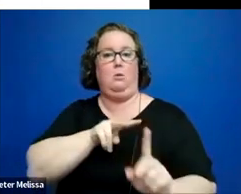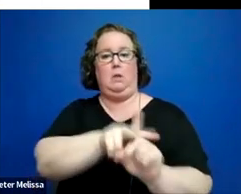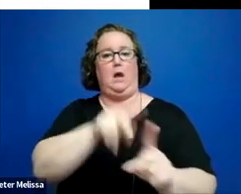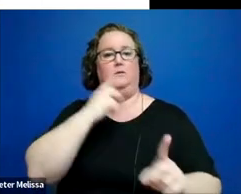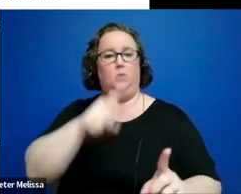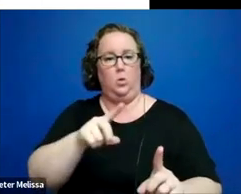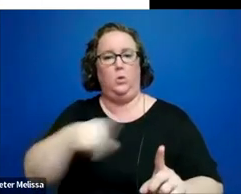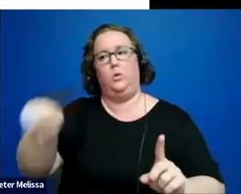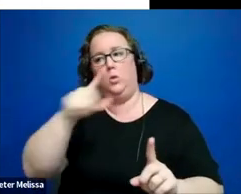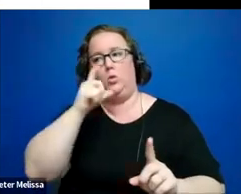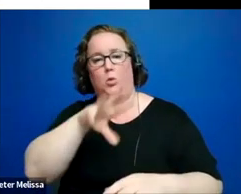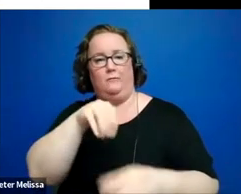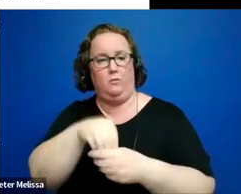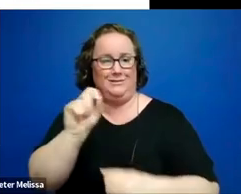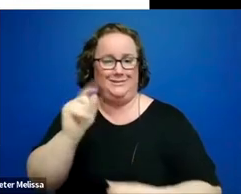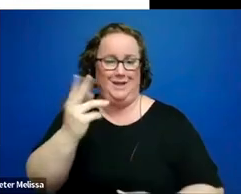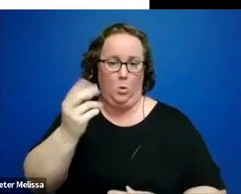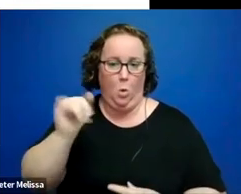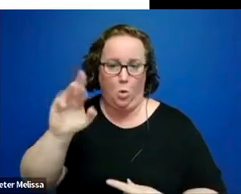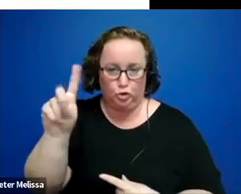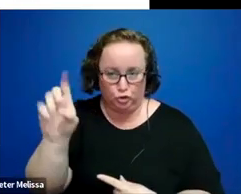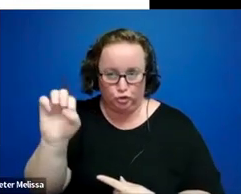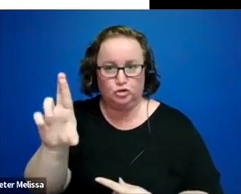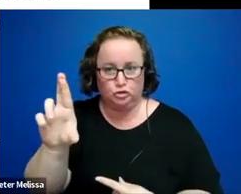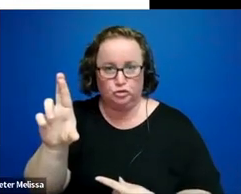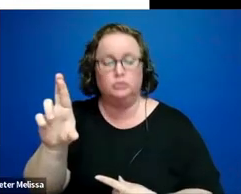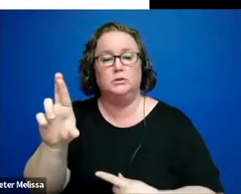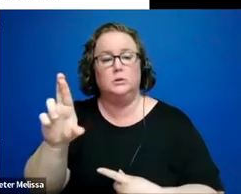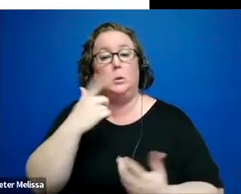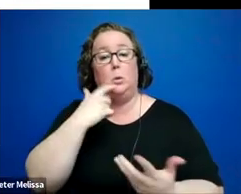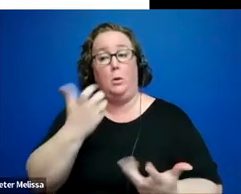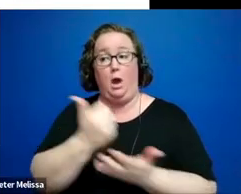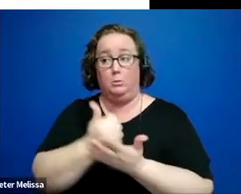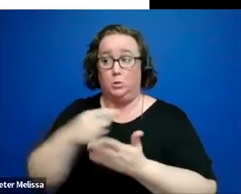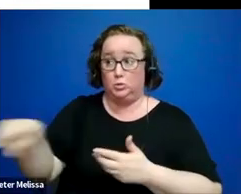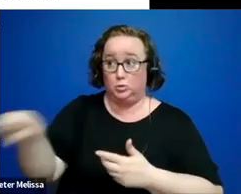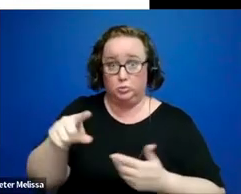We want to help you develop skills to utilize the